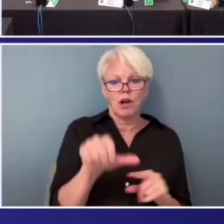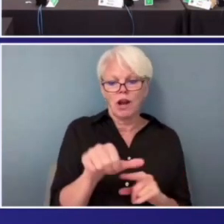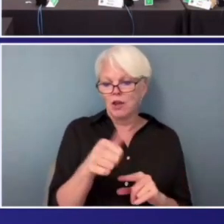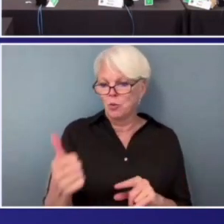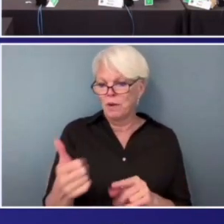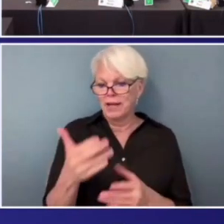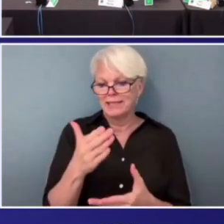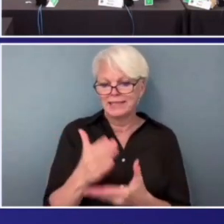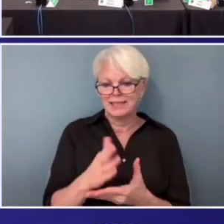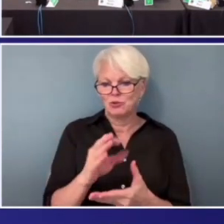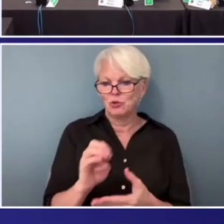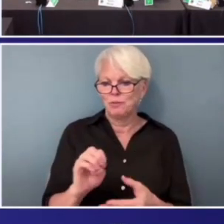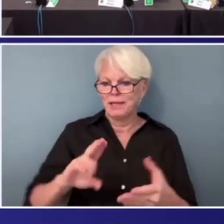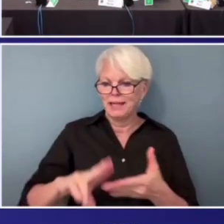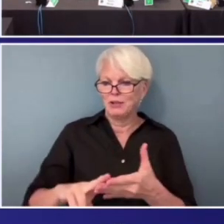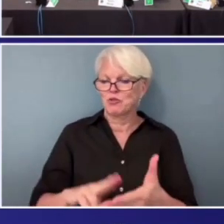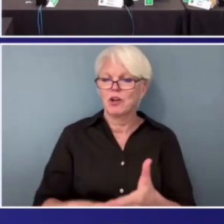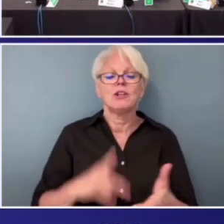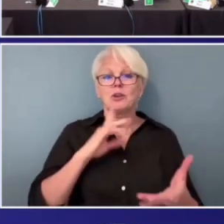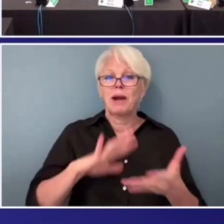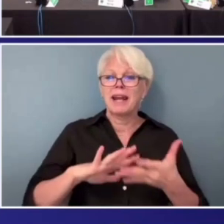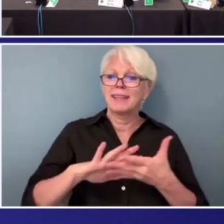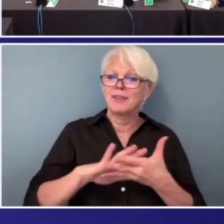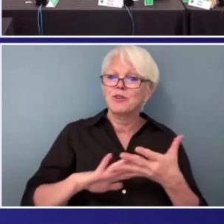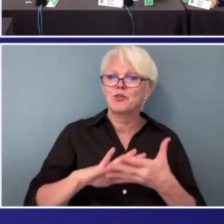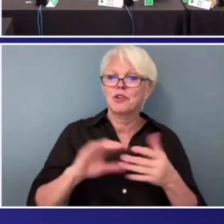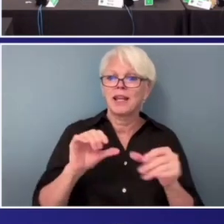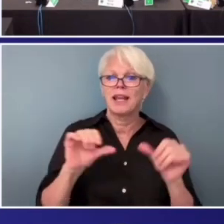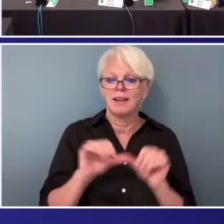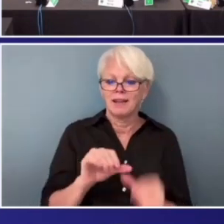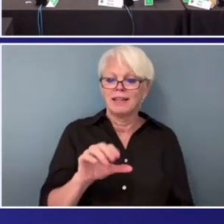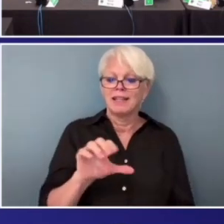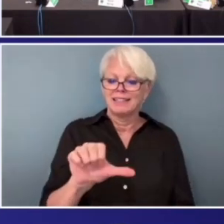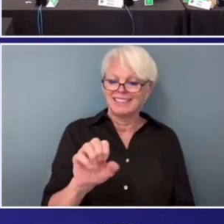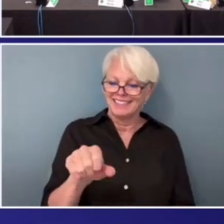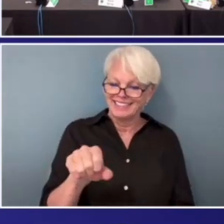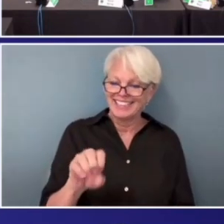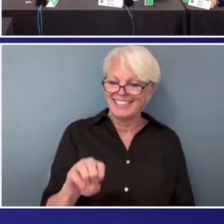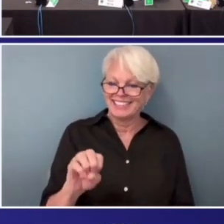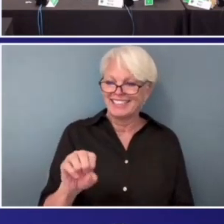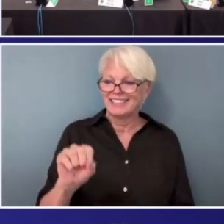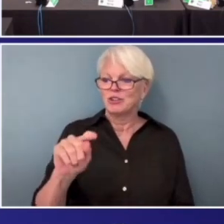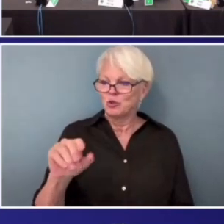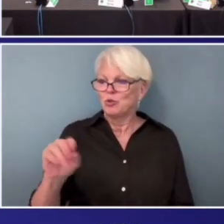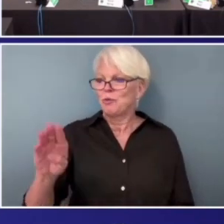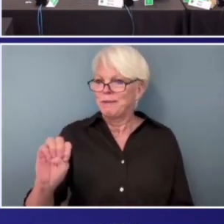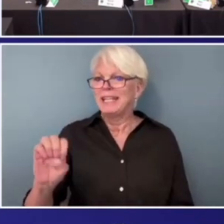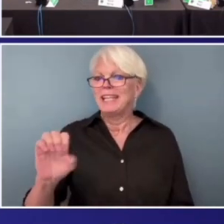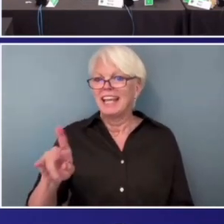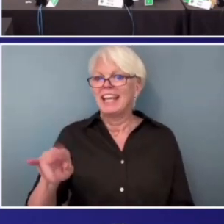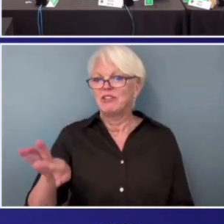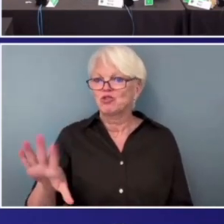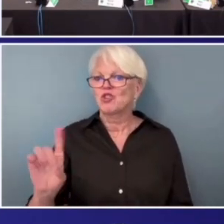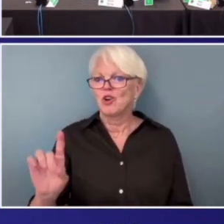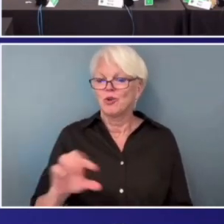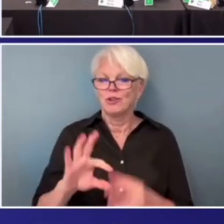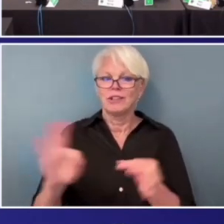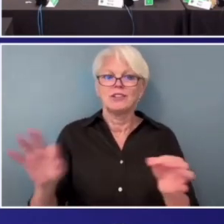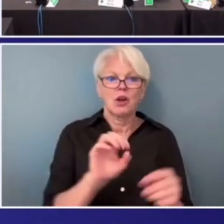And I think the gray area was ceases to be enrolled. So when you have an or statement like that, then it's still --